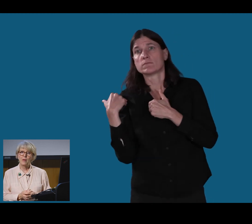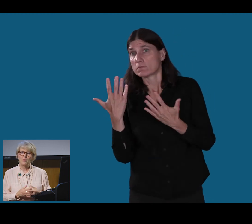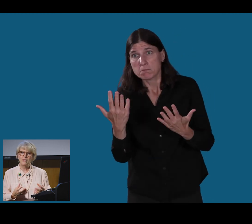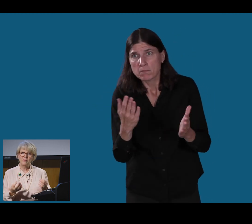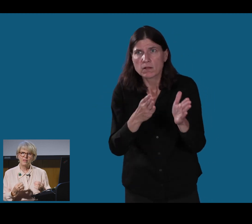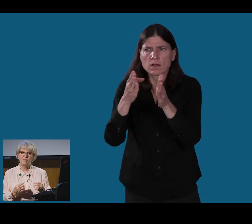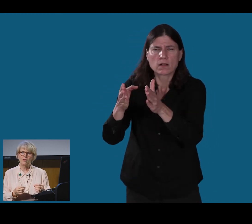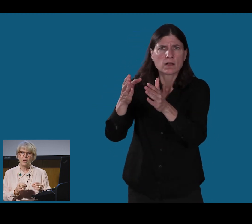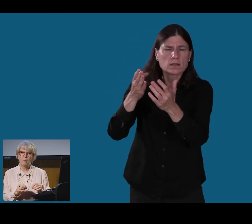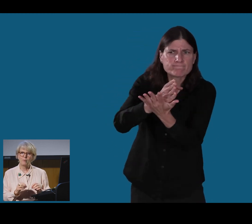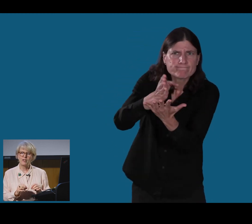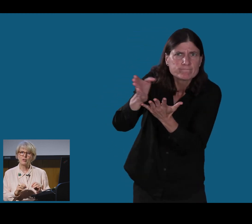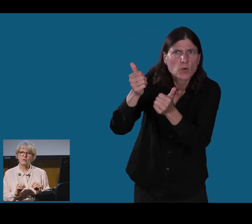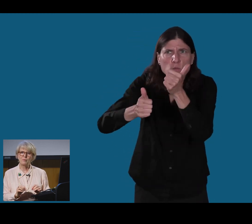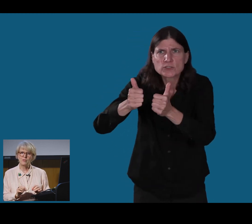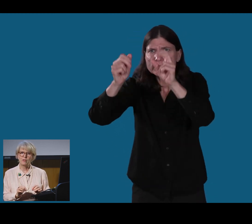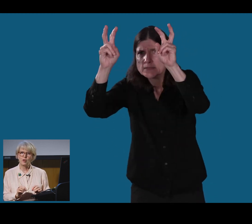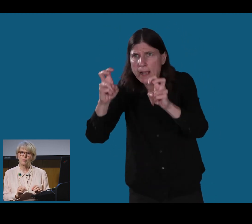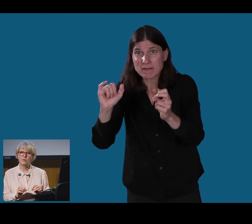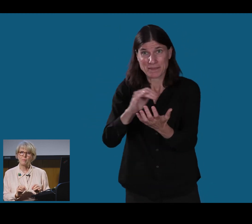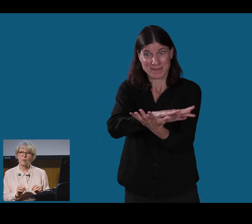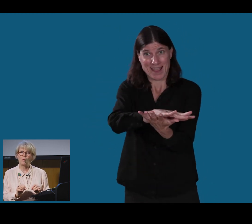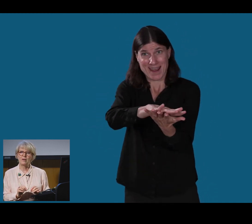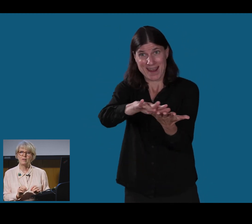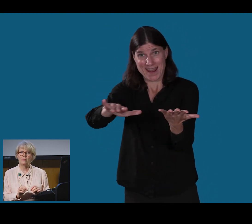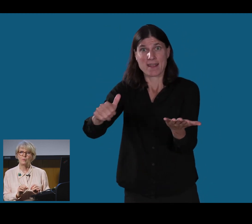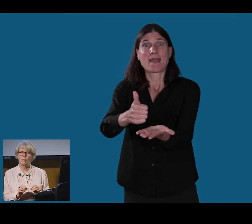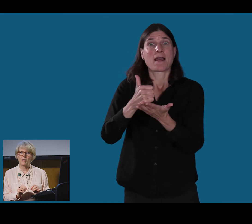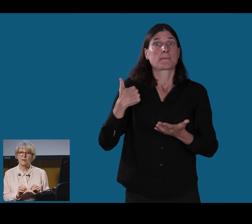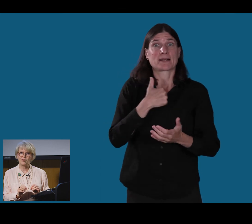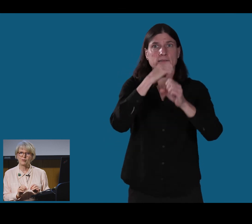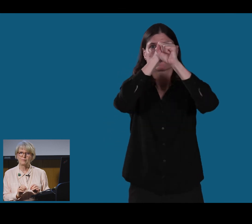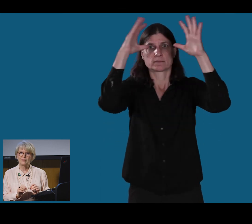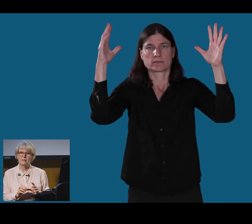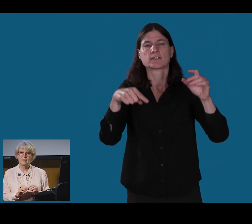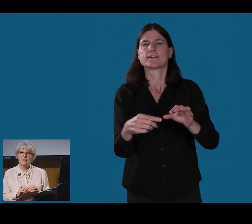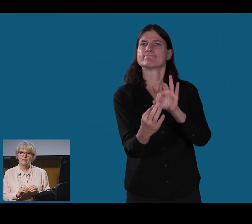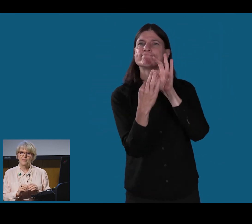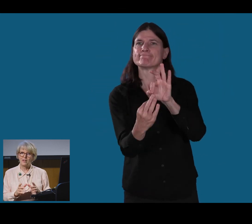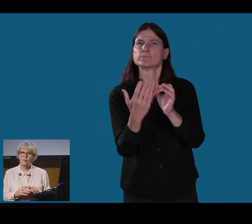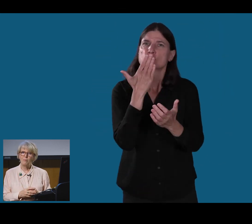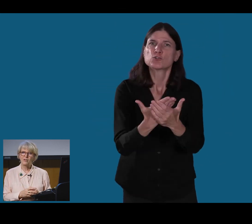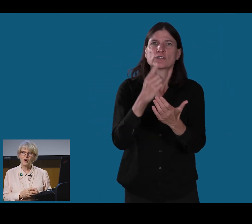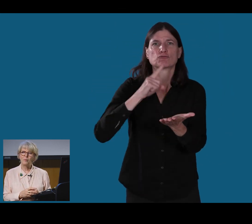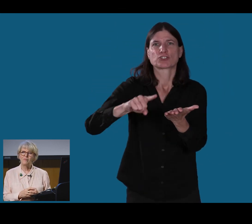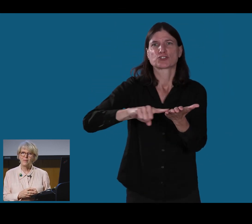And that we need to think in very operational and specific terms about what it is we want to measure. Thank you very much.